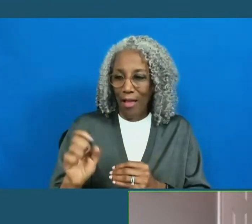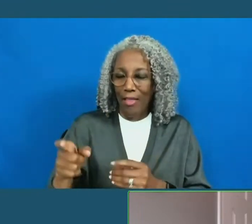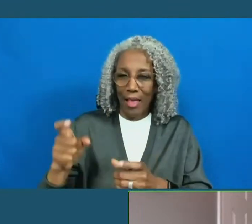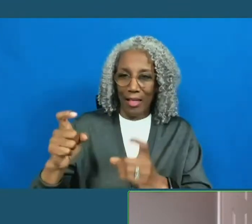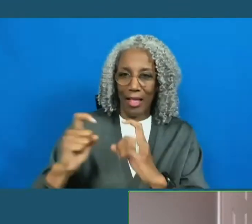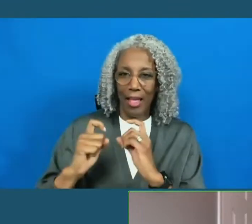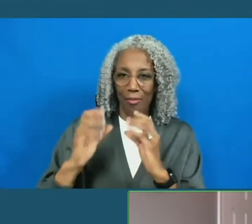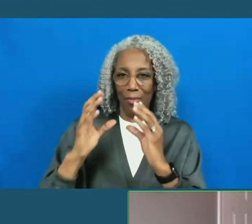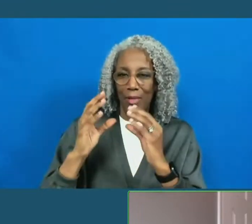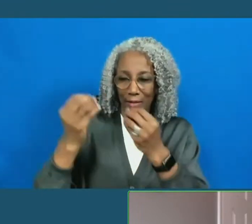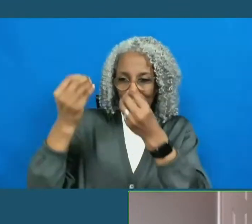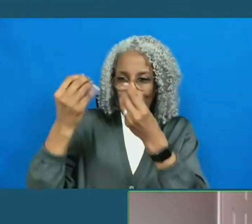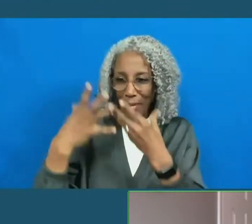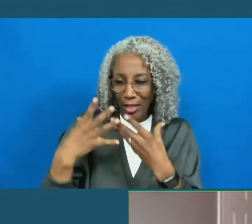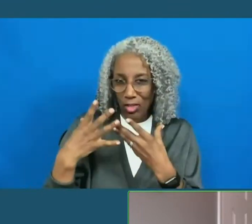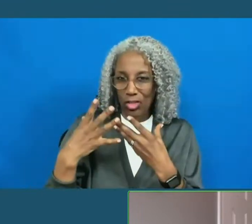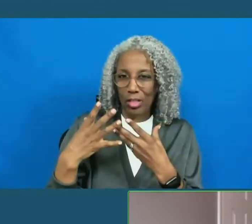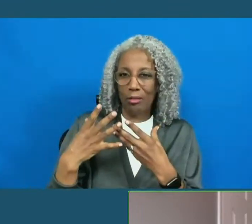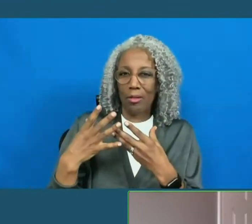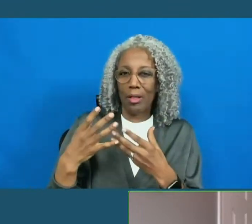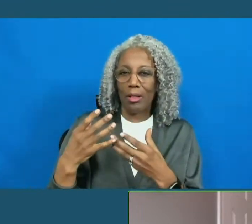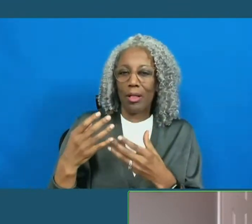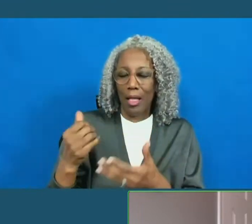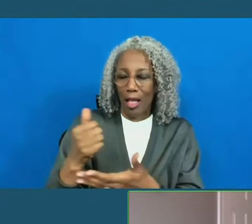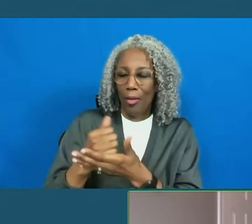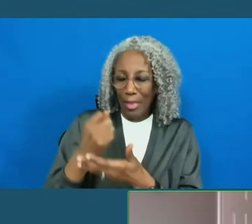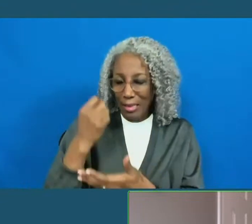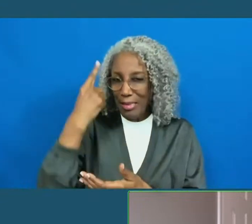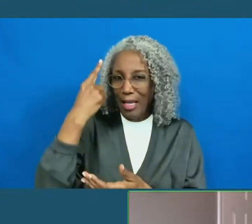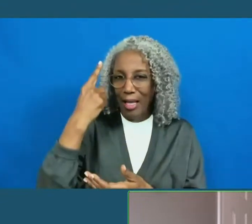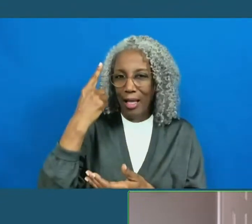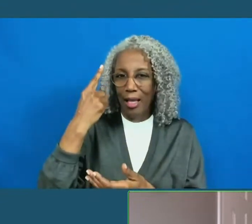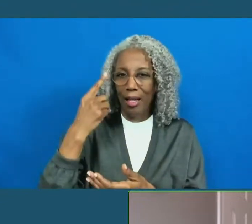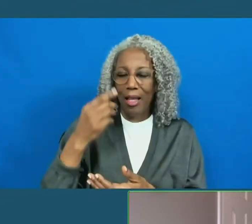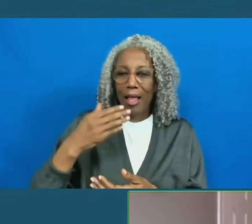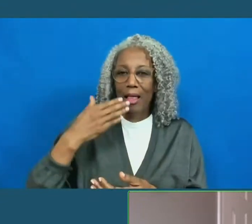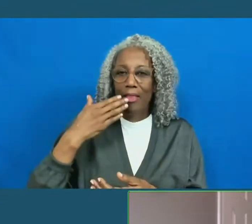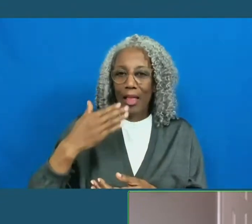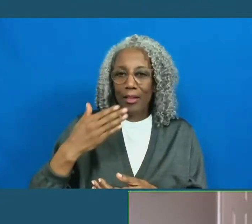people at this cafe that, um, gave me this information.